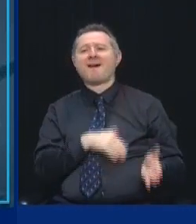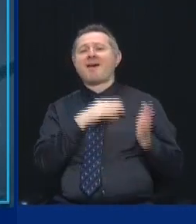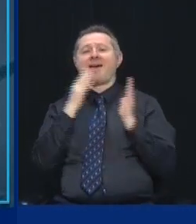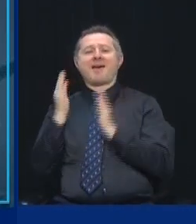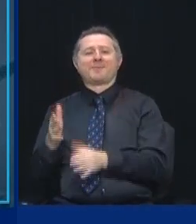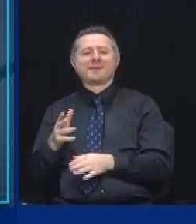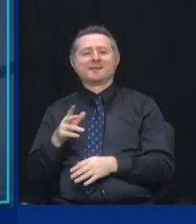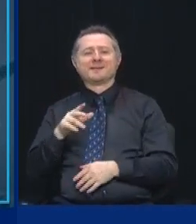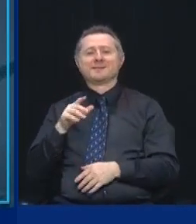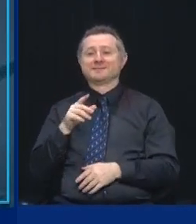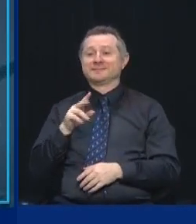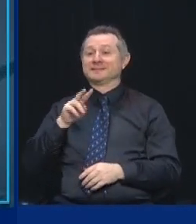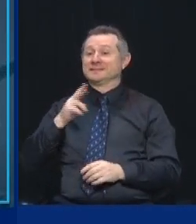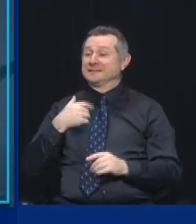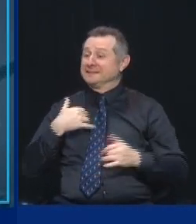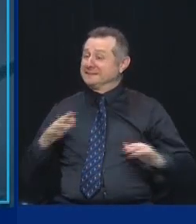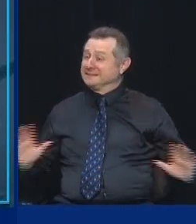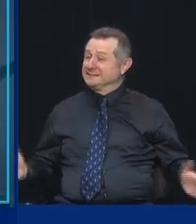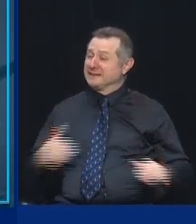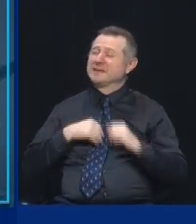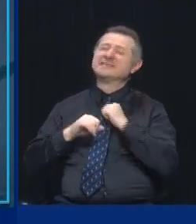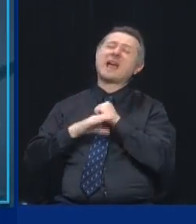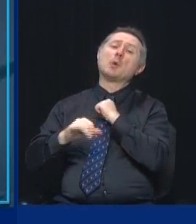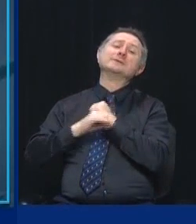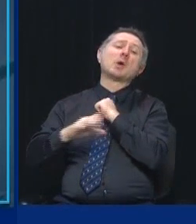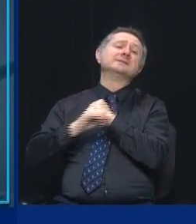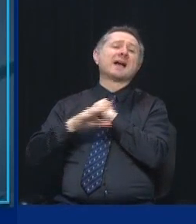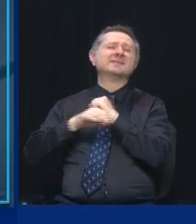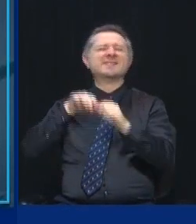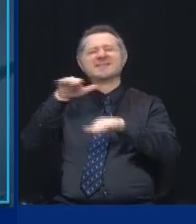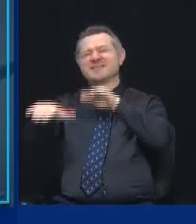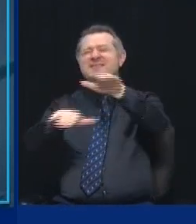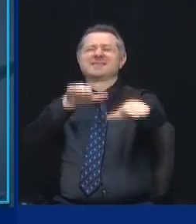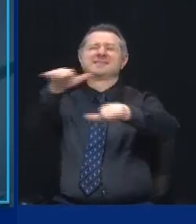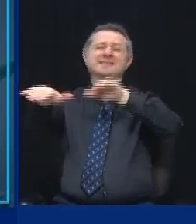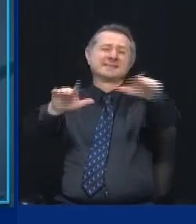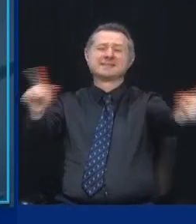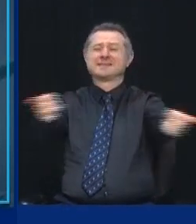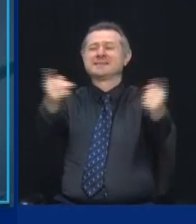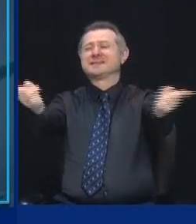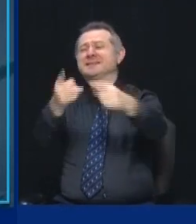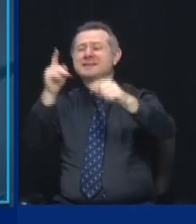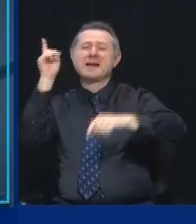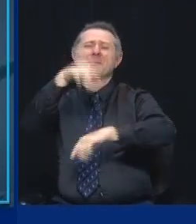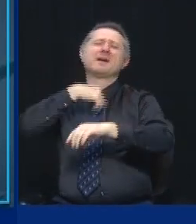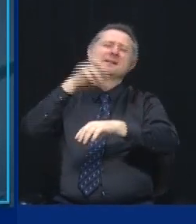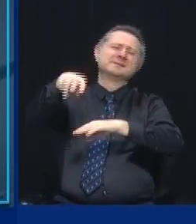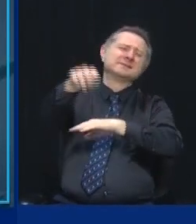STARTED SLOWLY. DOING 1.3 MILLION A WEEK. AND THEN WE'VE BEEN PROMOTING IT.